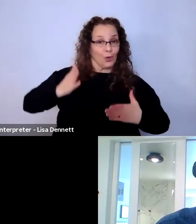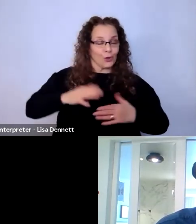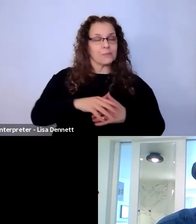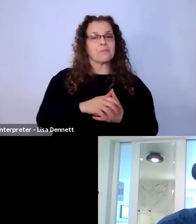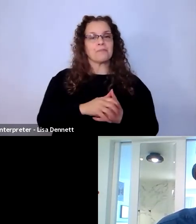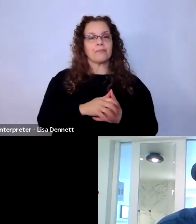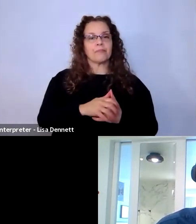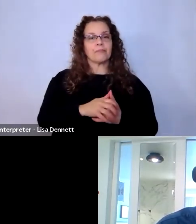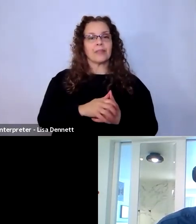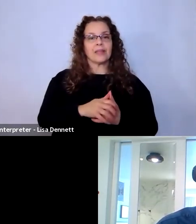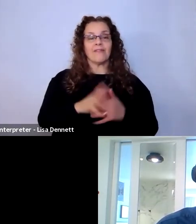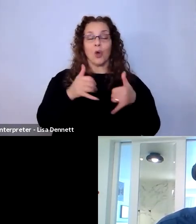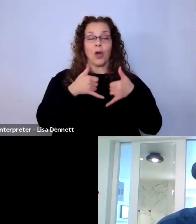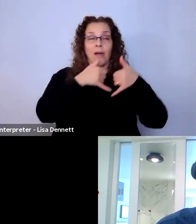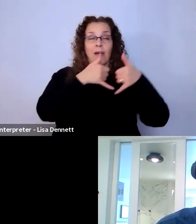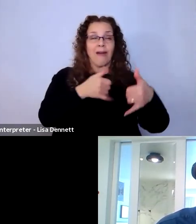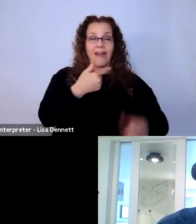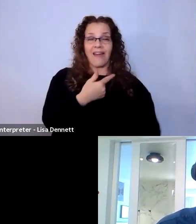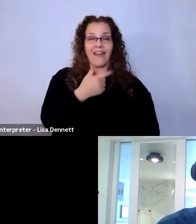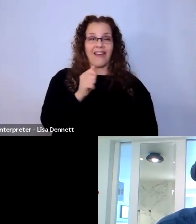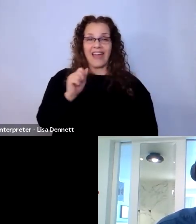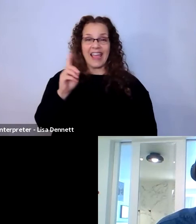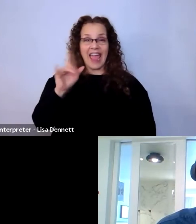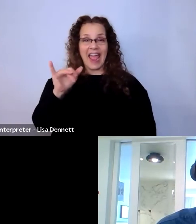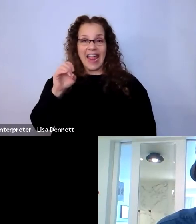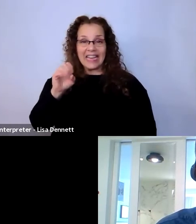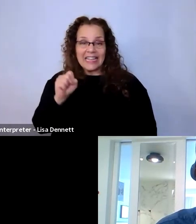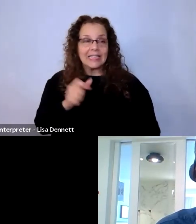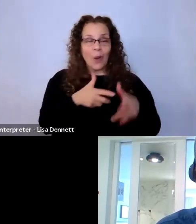daddy's all of that, and every other program that we're going to be rolling